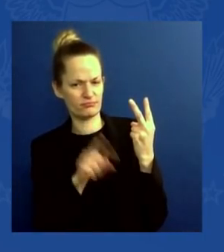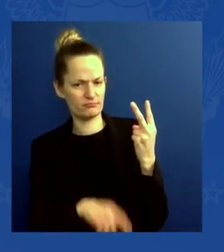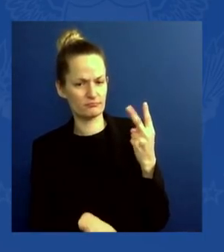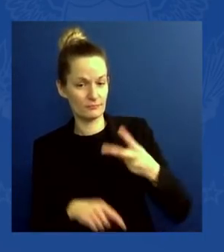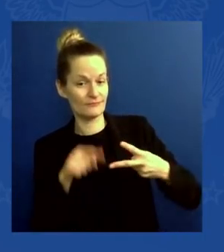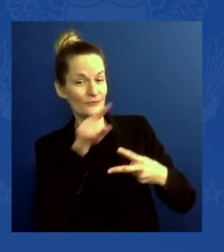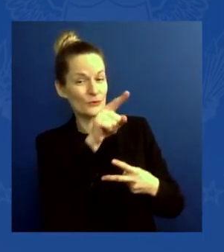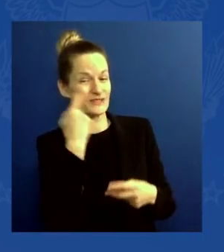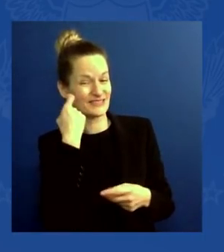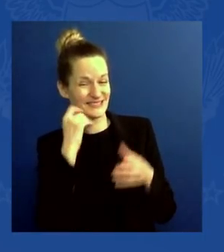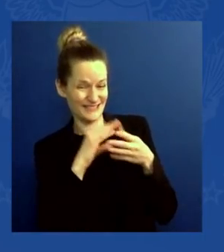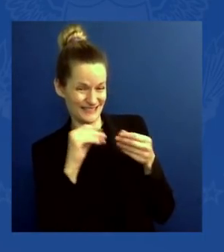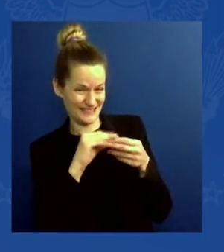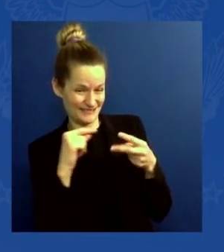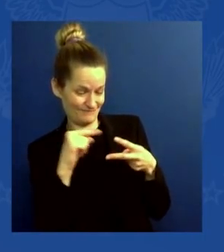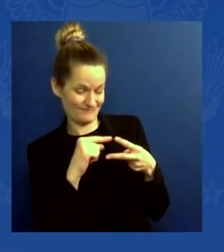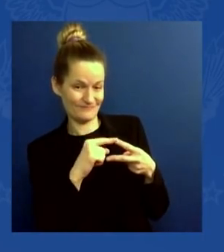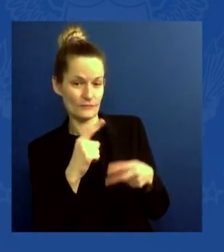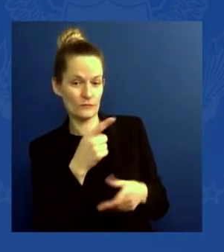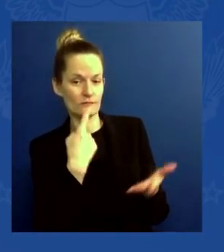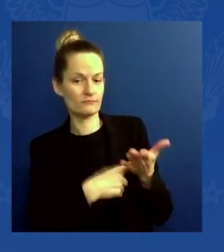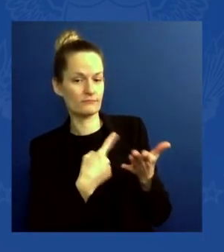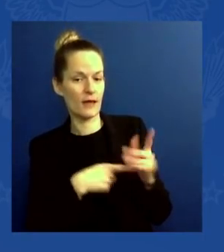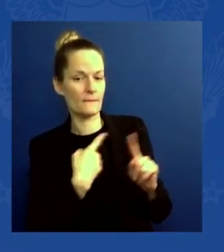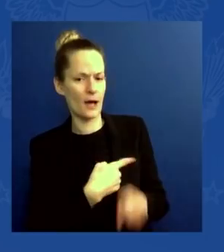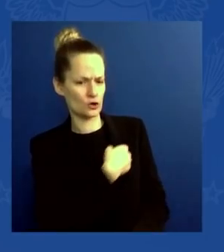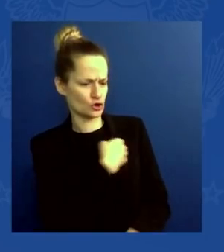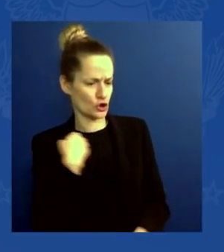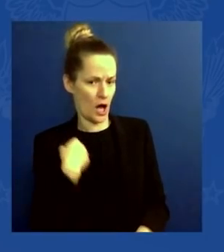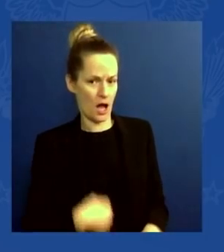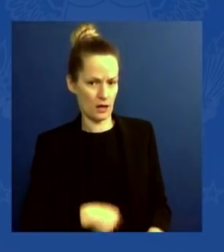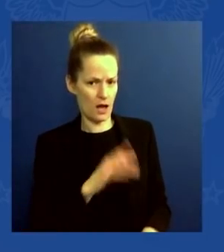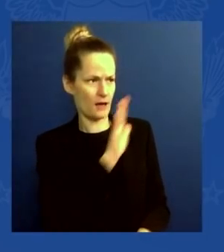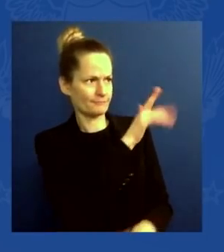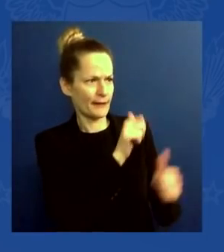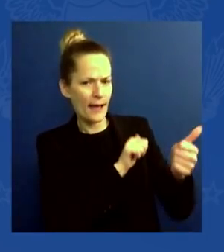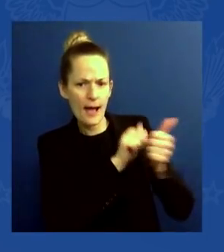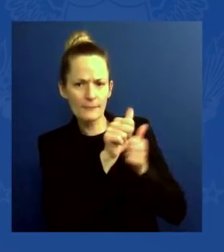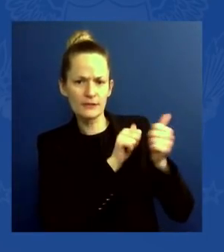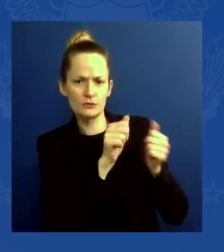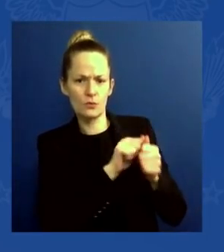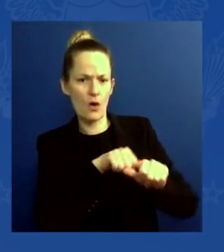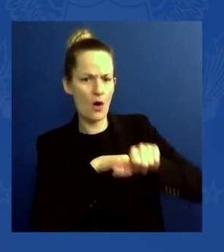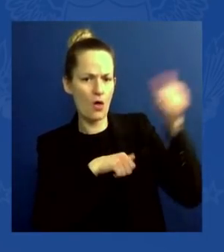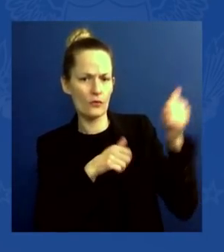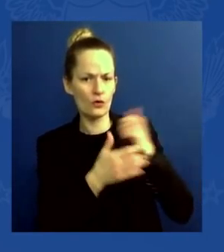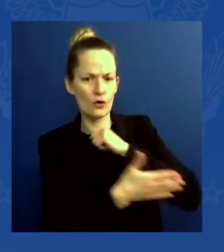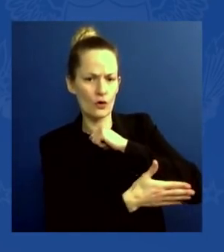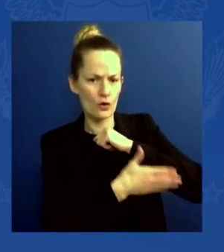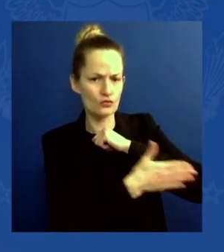of what you're hoping to do here. It's been through the Senate but has not yet come up to the House.